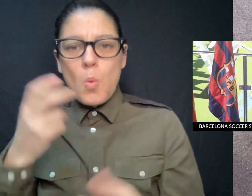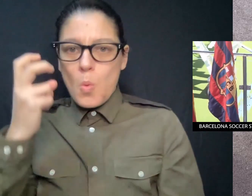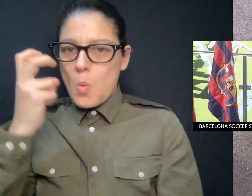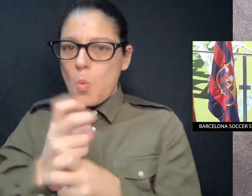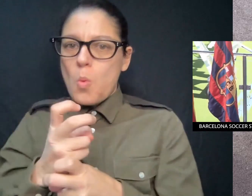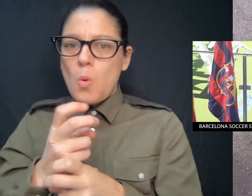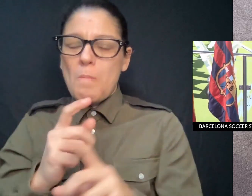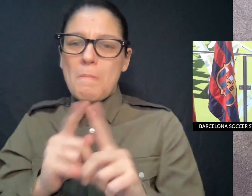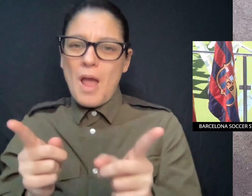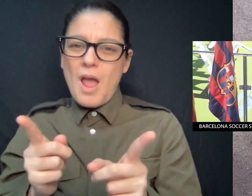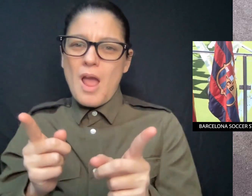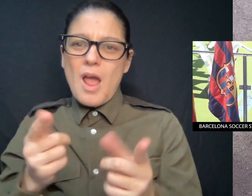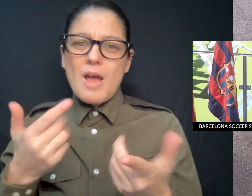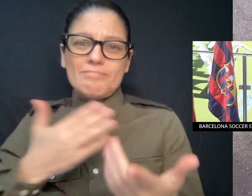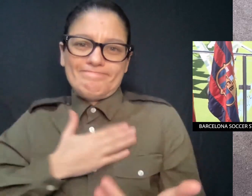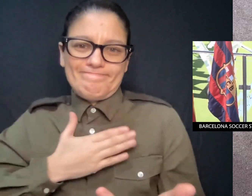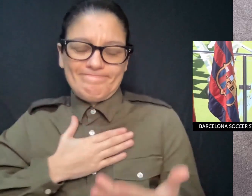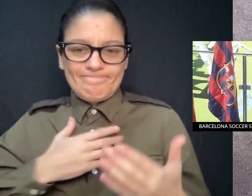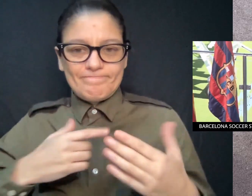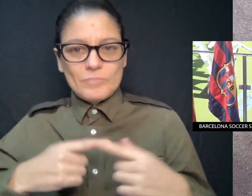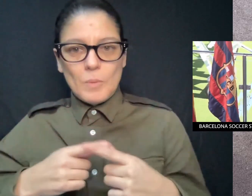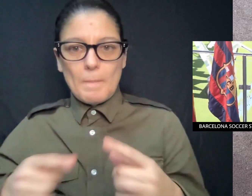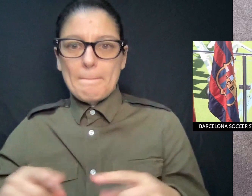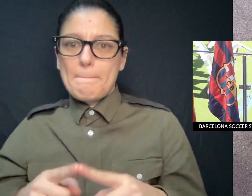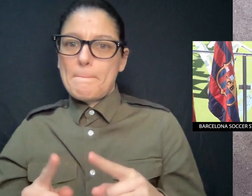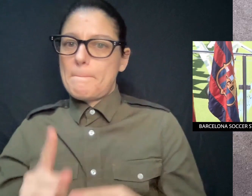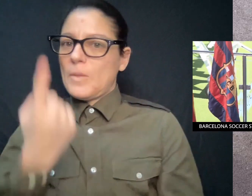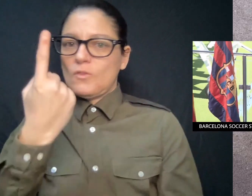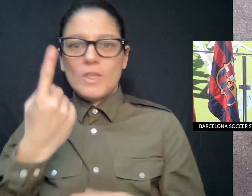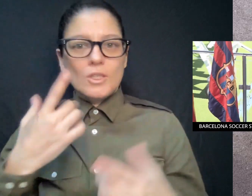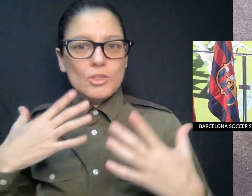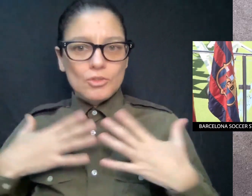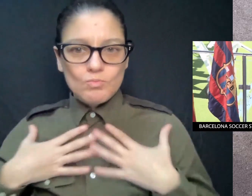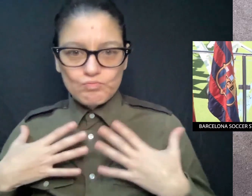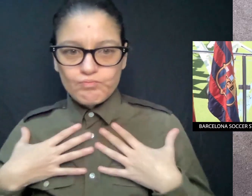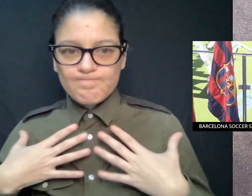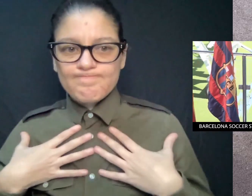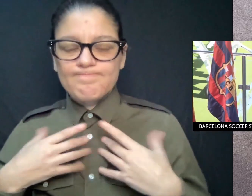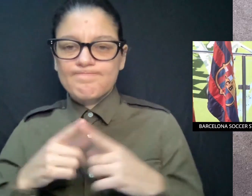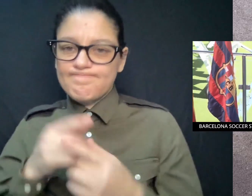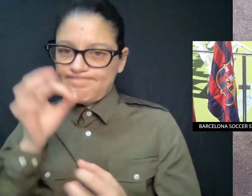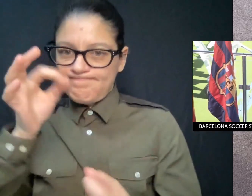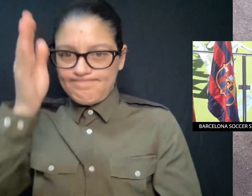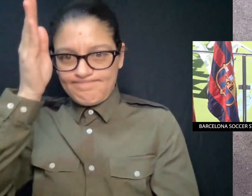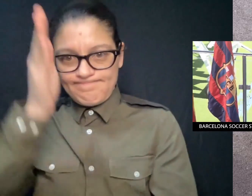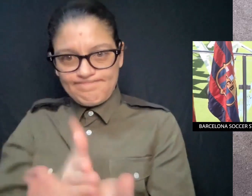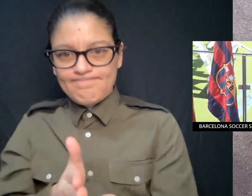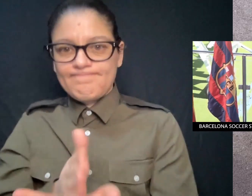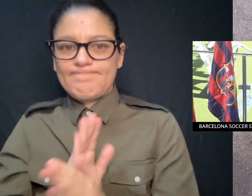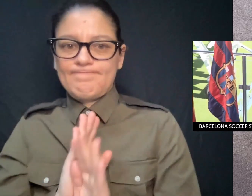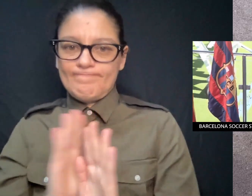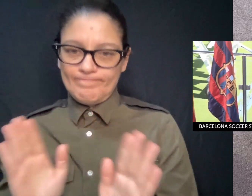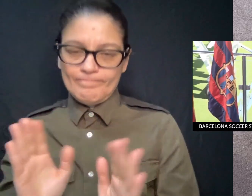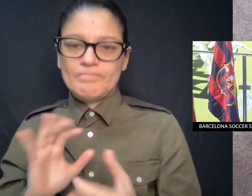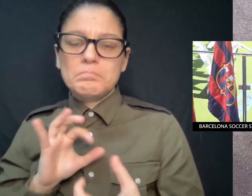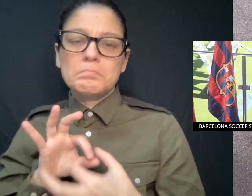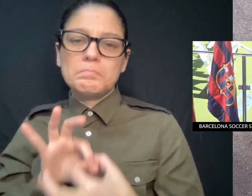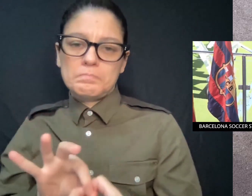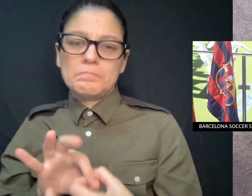decision he's ever made but his health comes first and he is now at peace with his decision